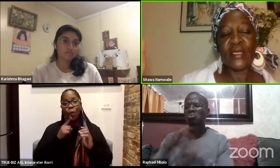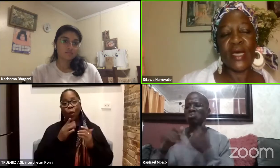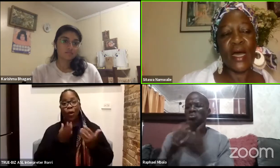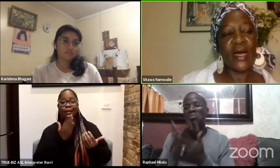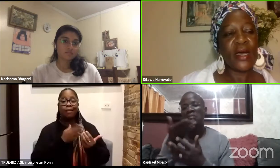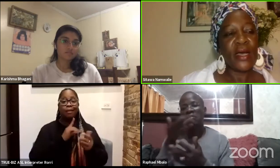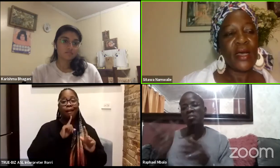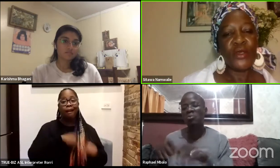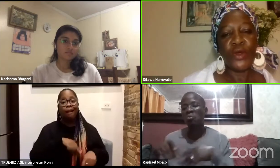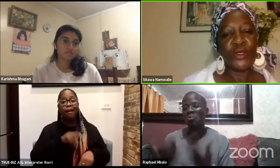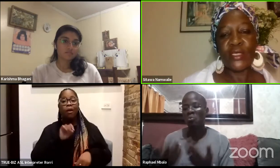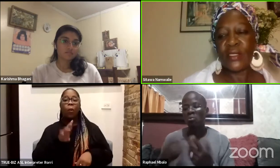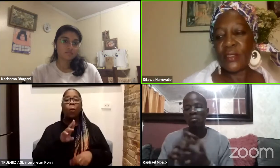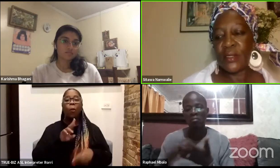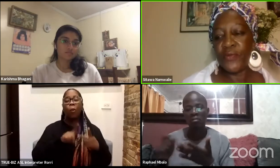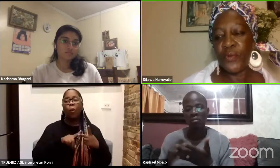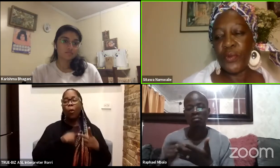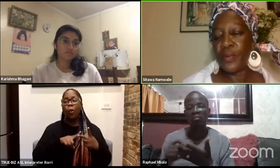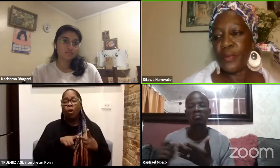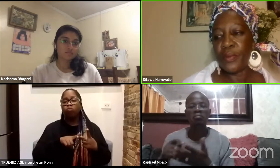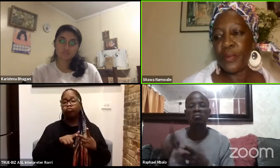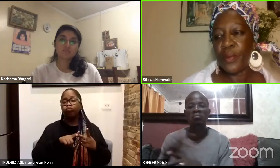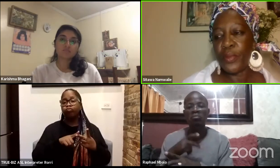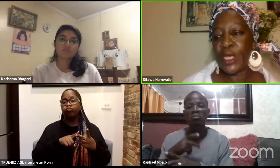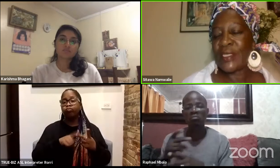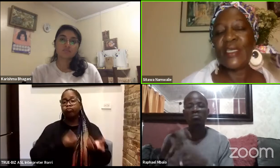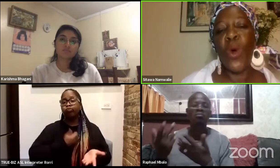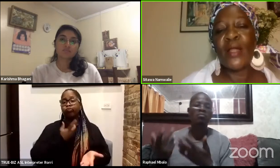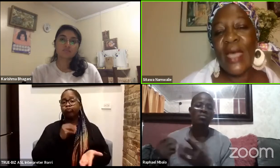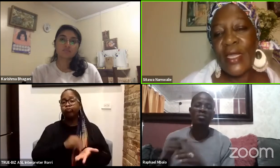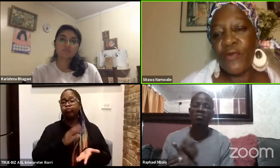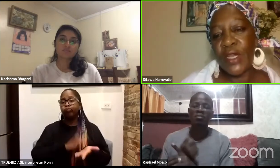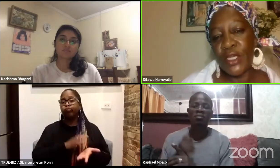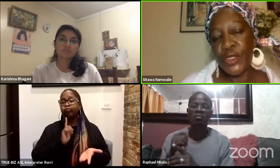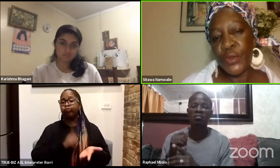that just see one side of an issue,